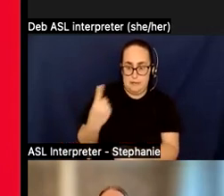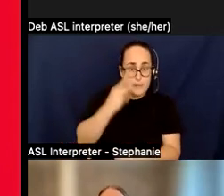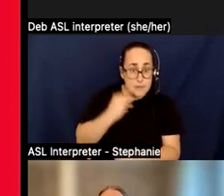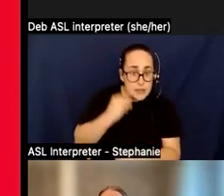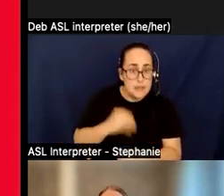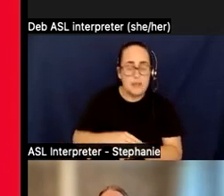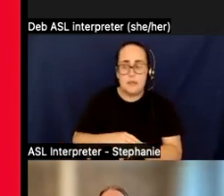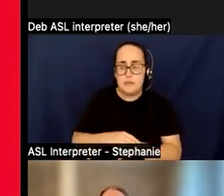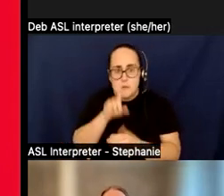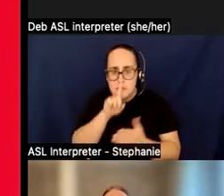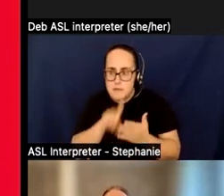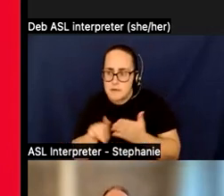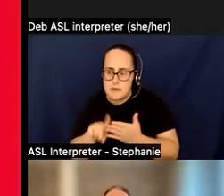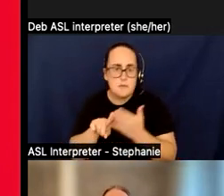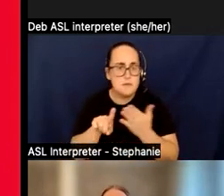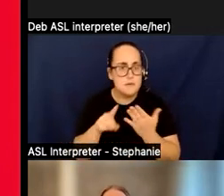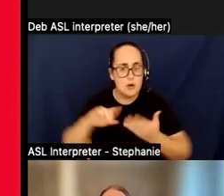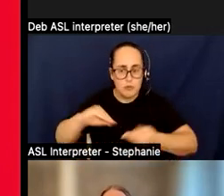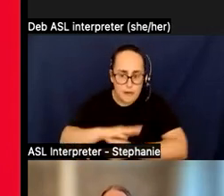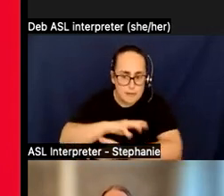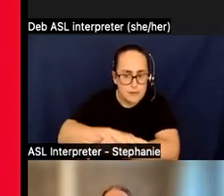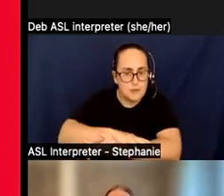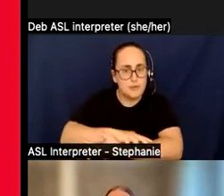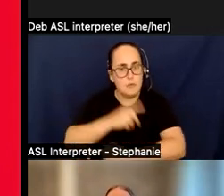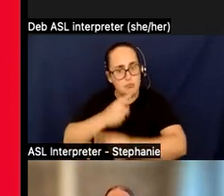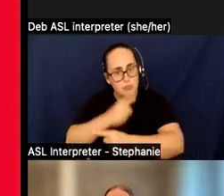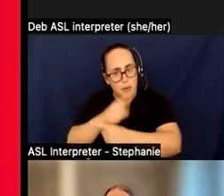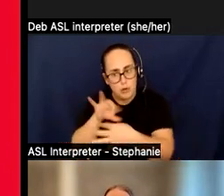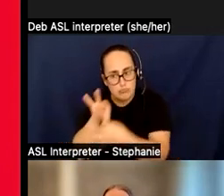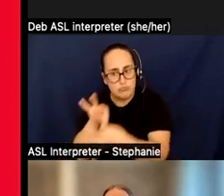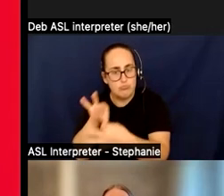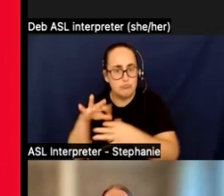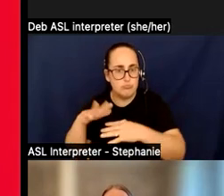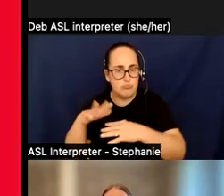and right relations with Indigenous peoples and the land we live on.